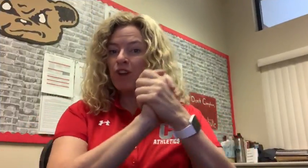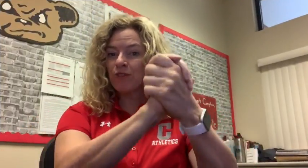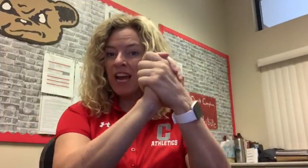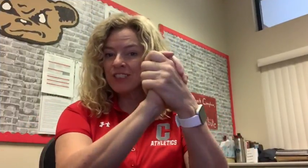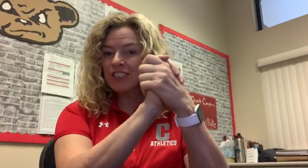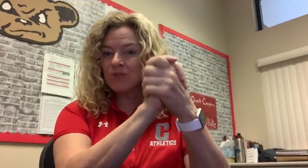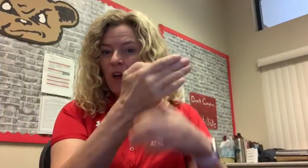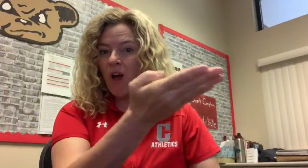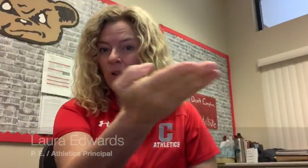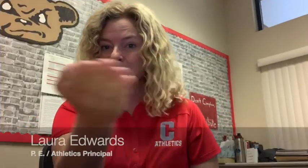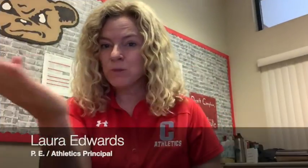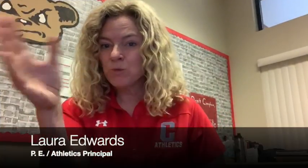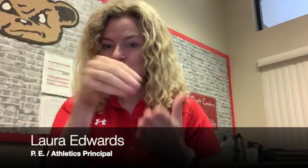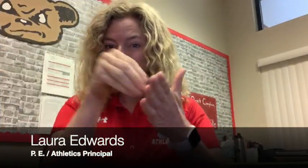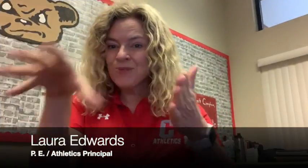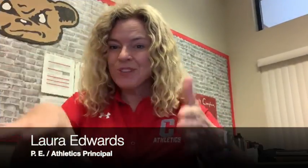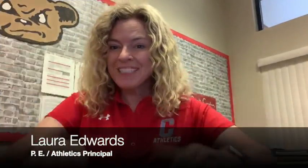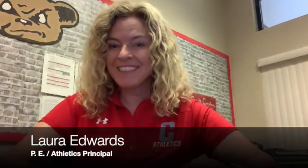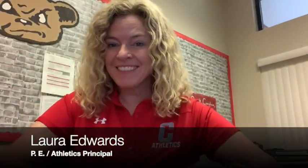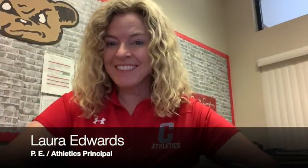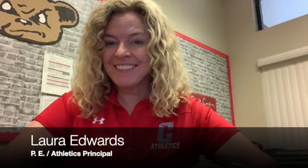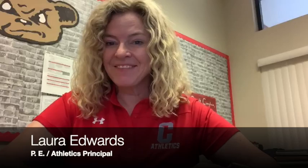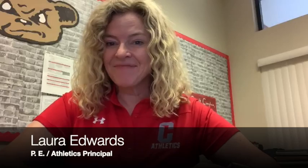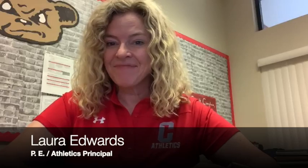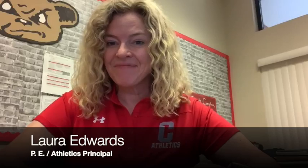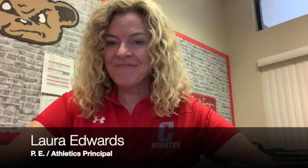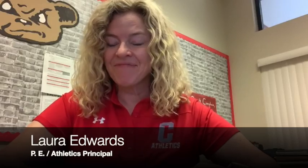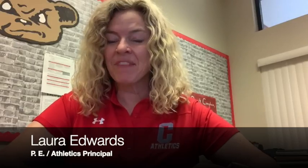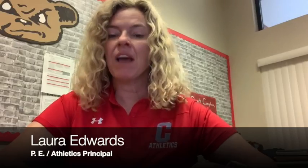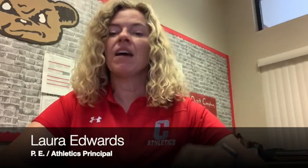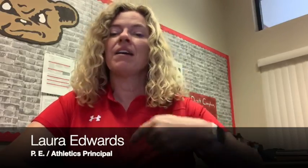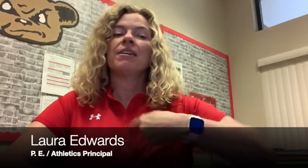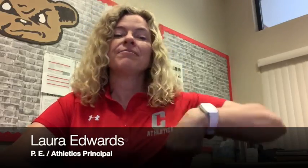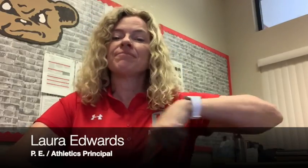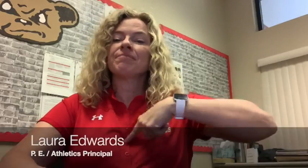Congratulations, all of you. Congratulations to all our students.